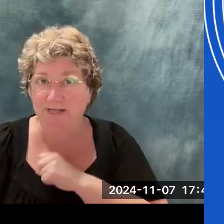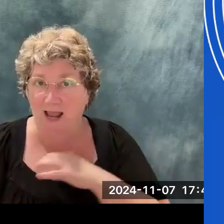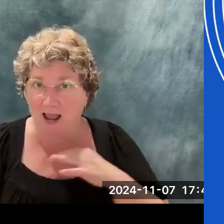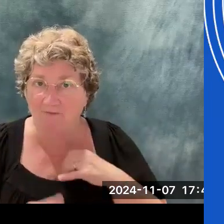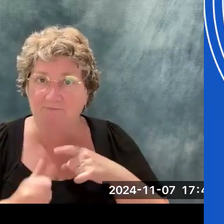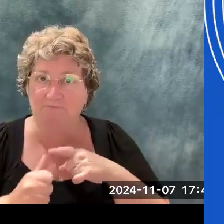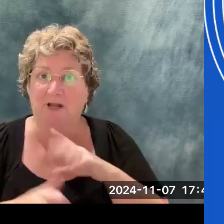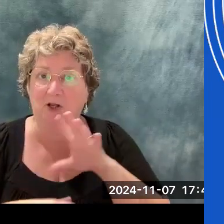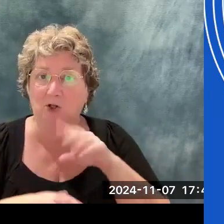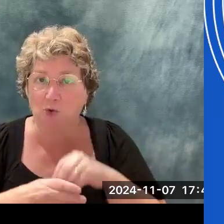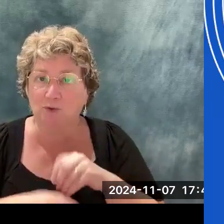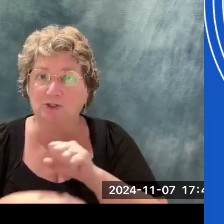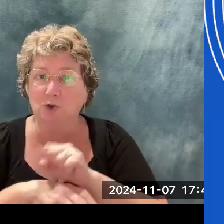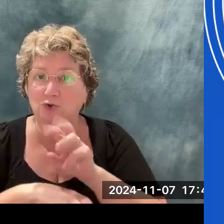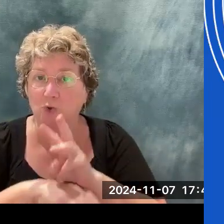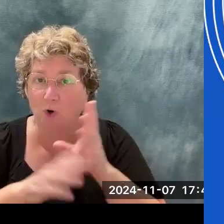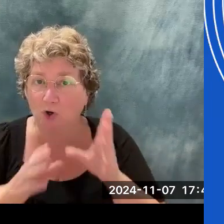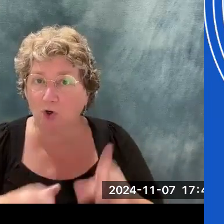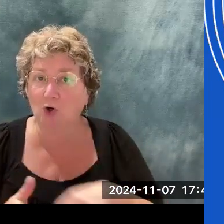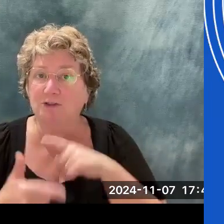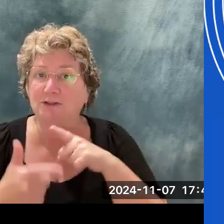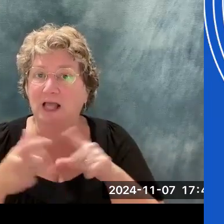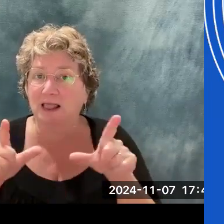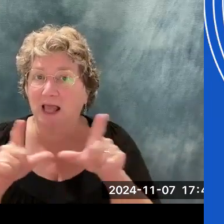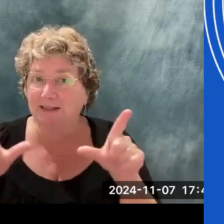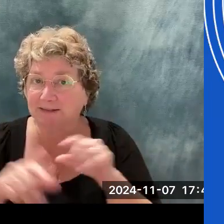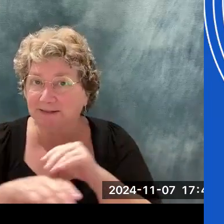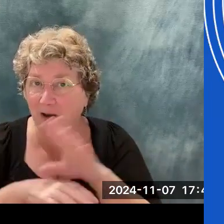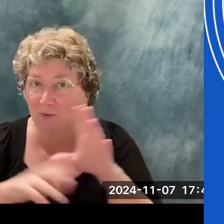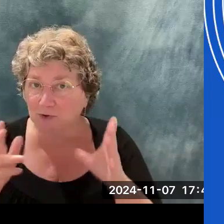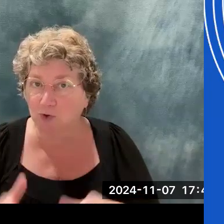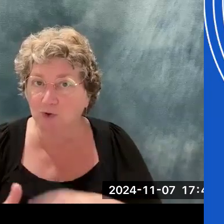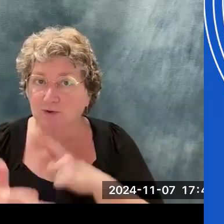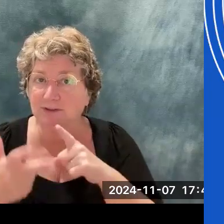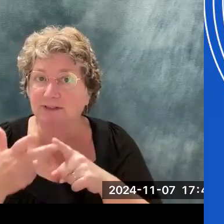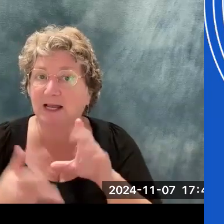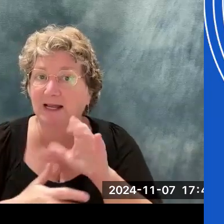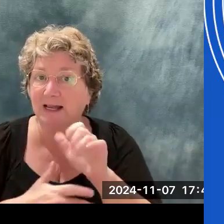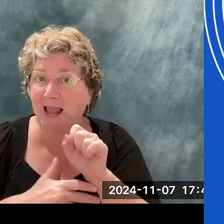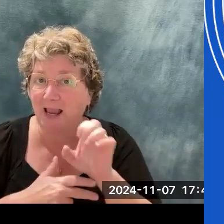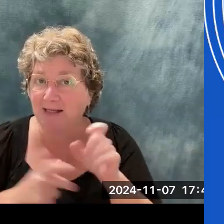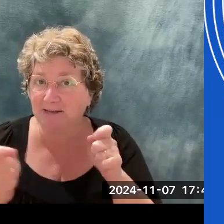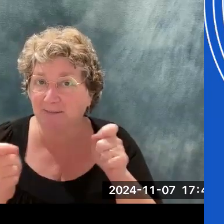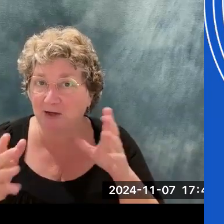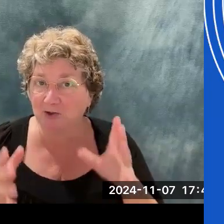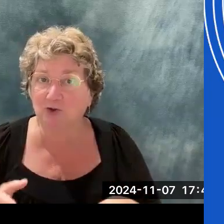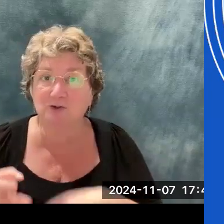licensed counselors, case managers, and some even staff, peers, or individuals with lived